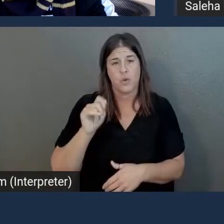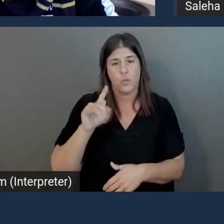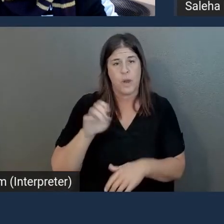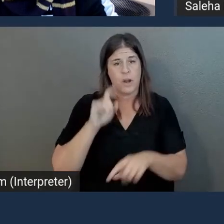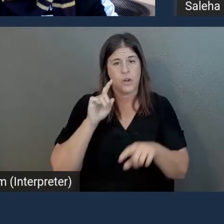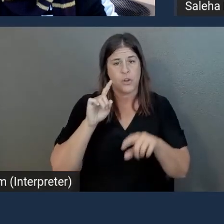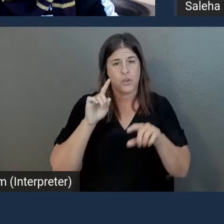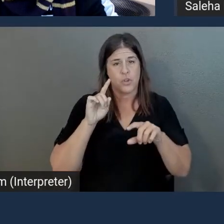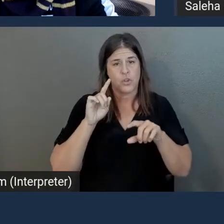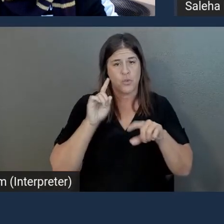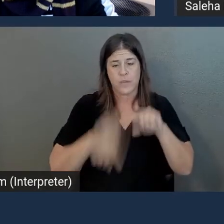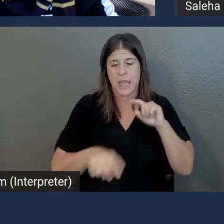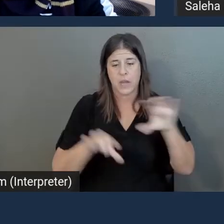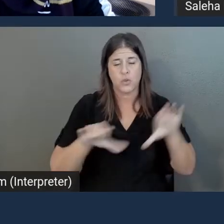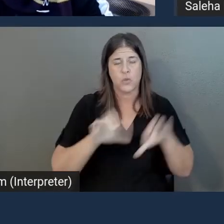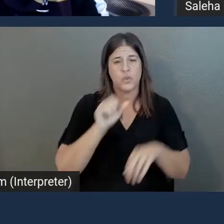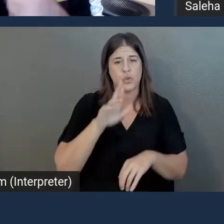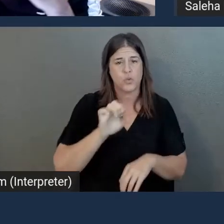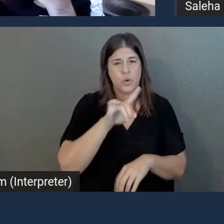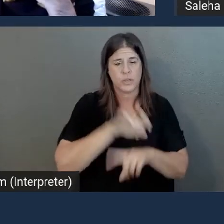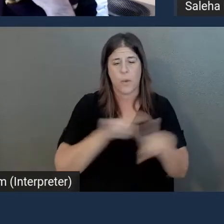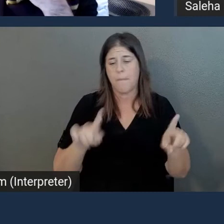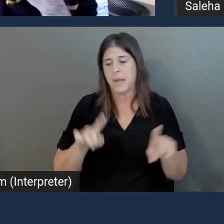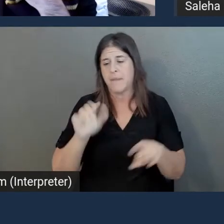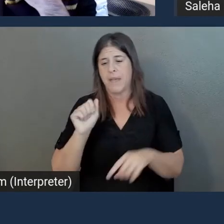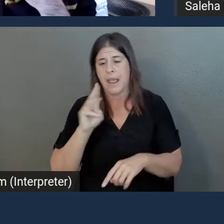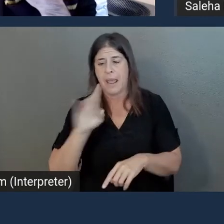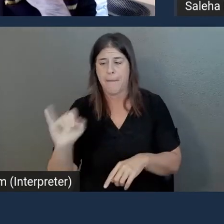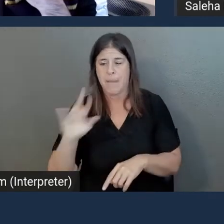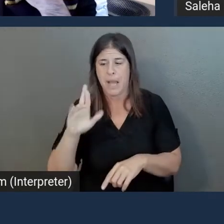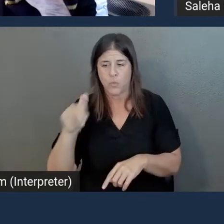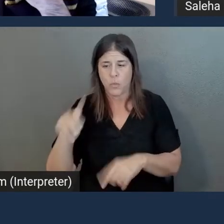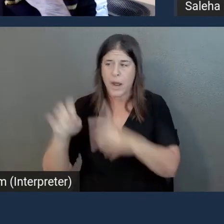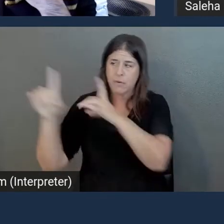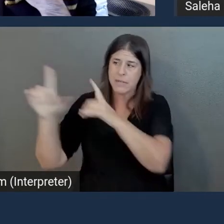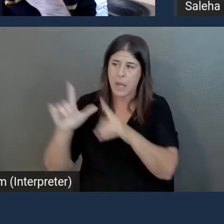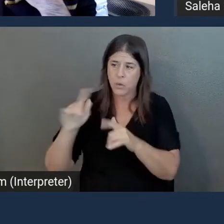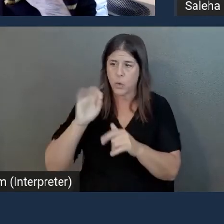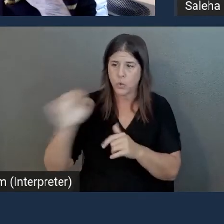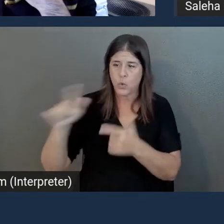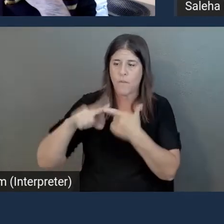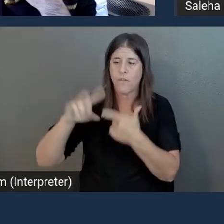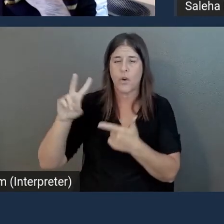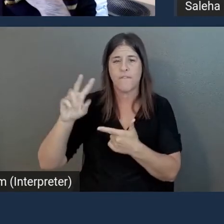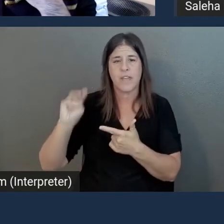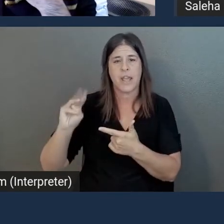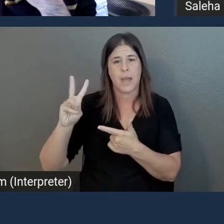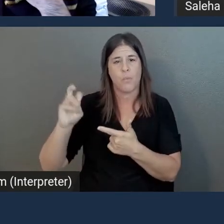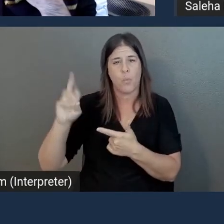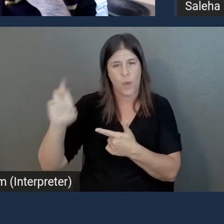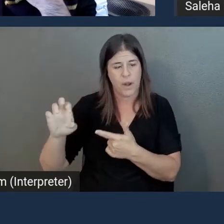but if you do the AMI route or the download the tool on to your VMware workspace, so then you get that...